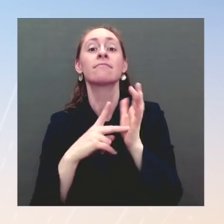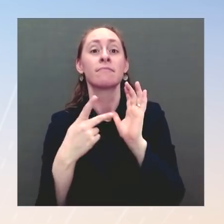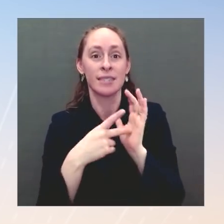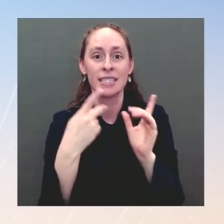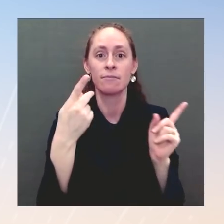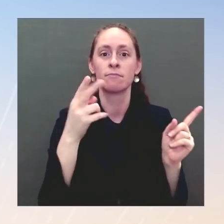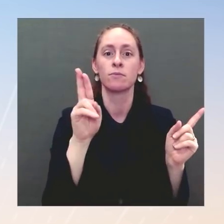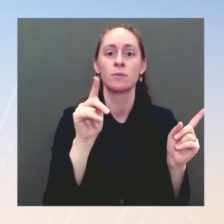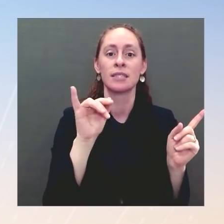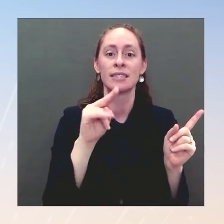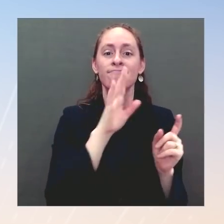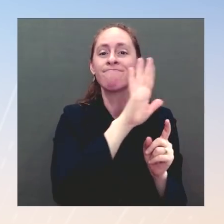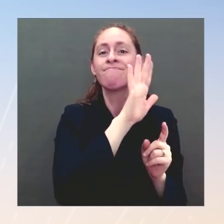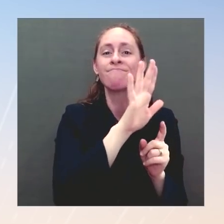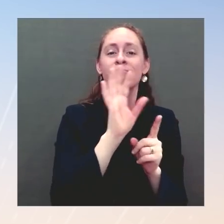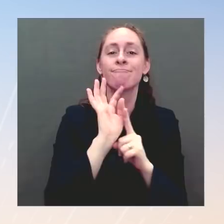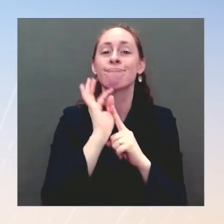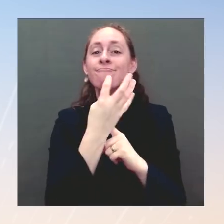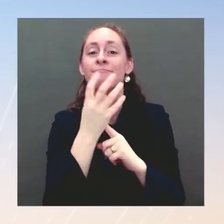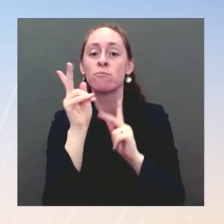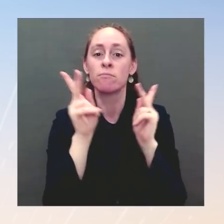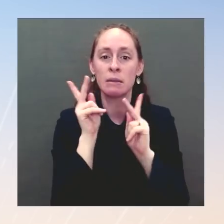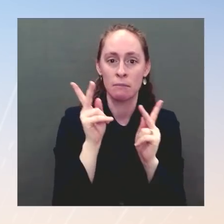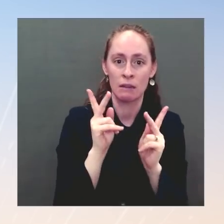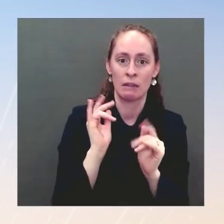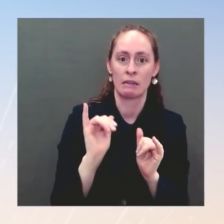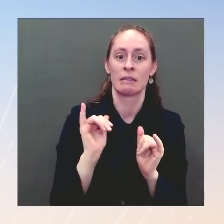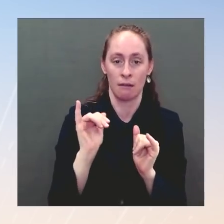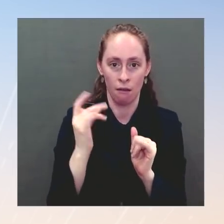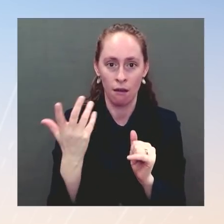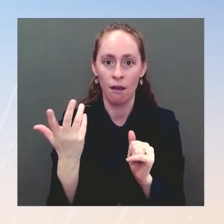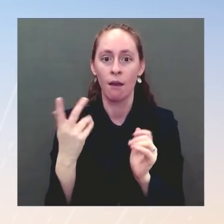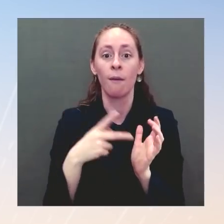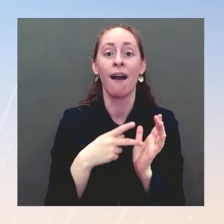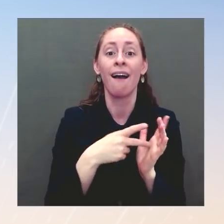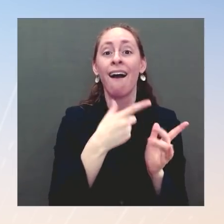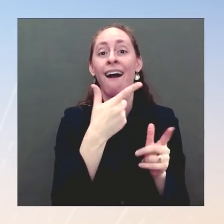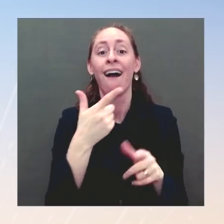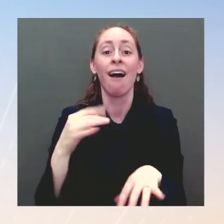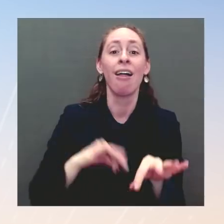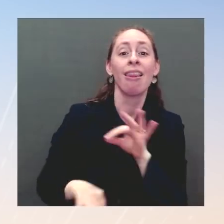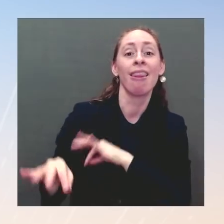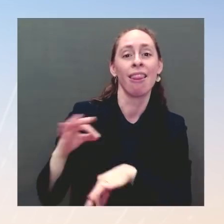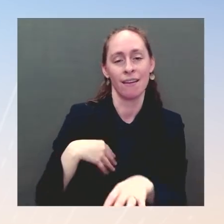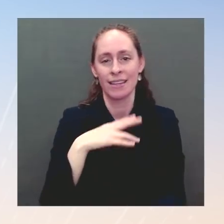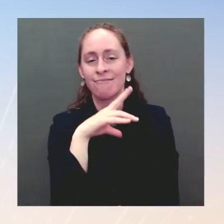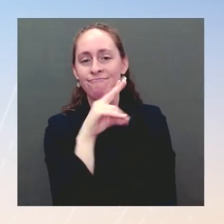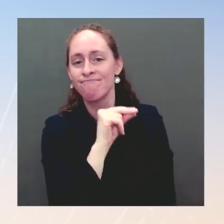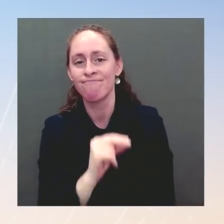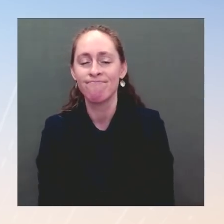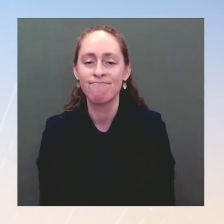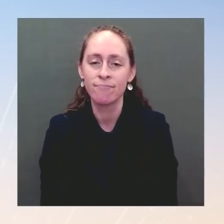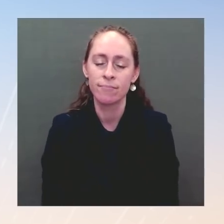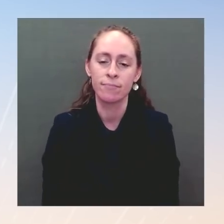Go ahead. The Press: If Russia does launch a full-scale invasion of Ukraine, should we expect to hear from the President, as we have in the last few days?